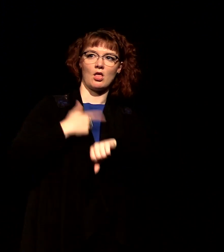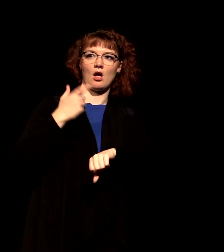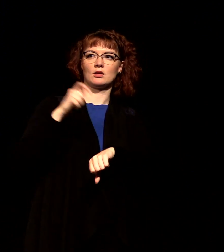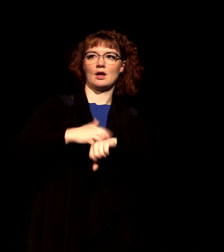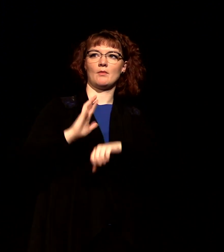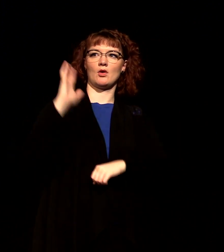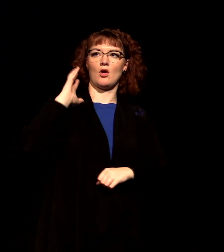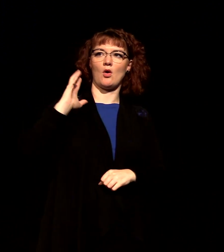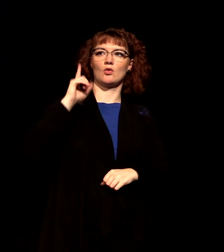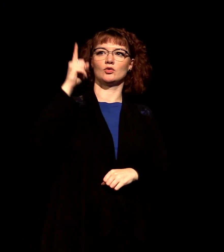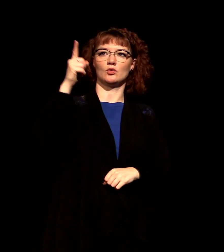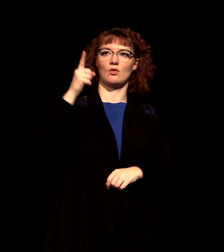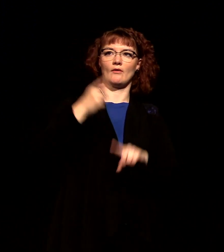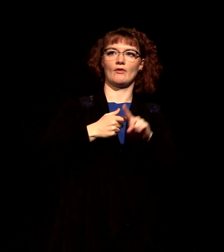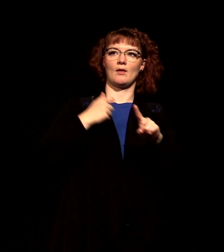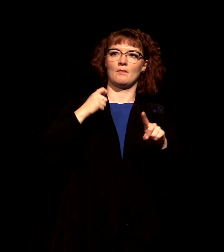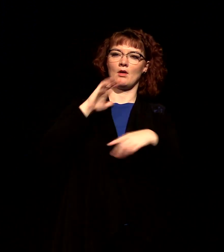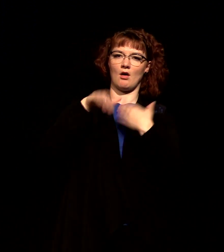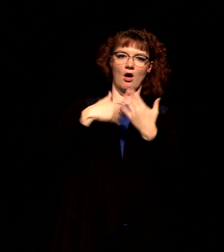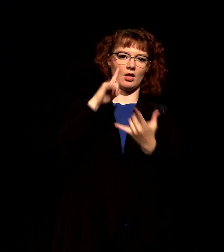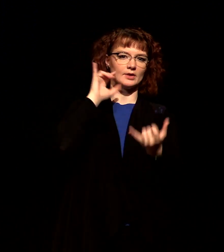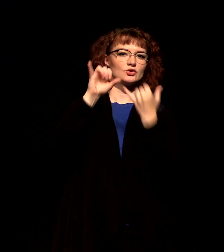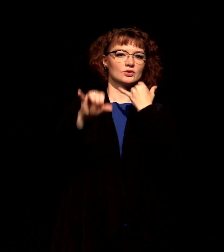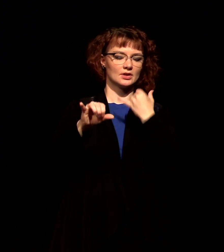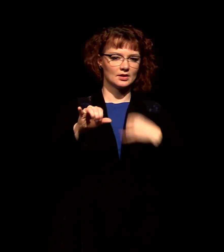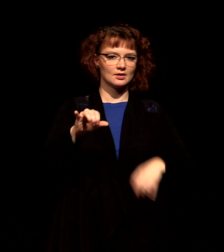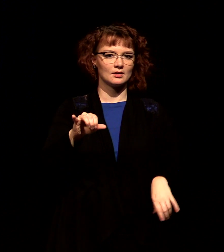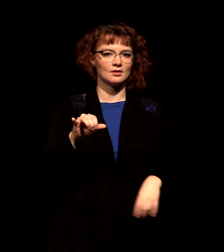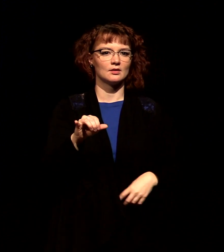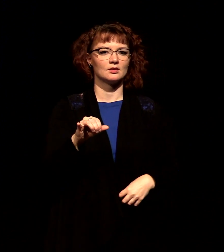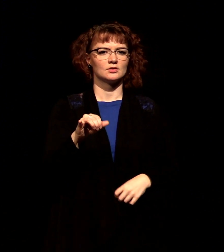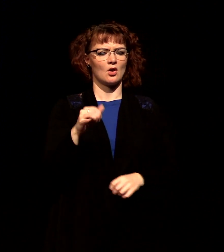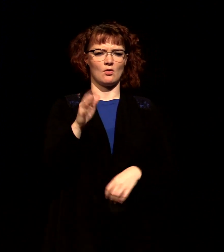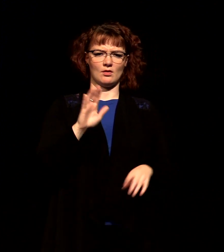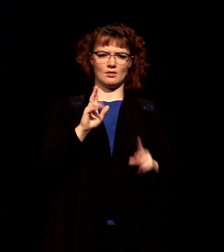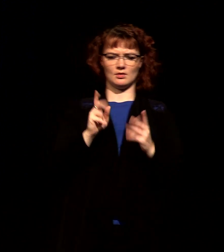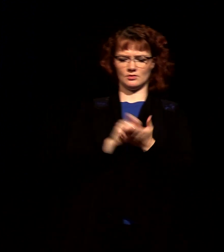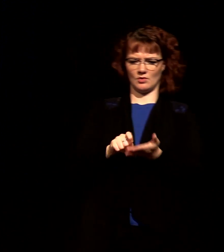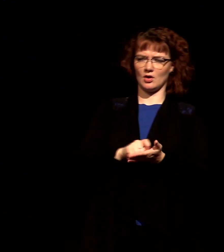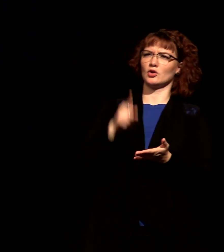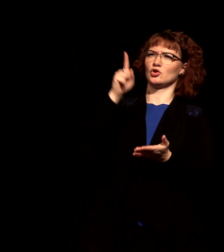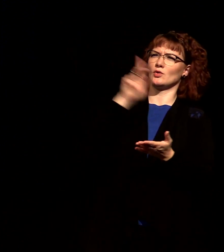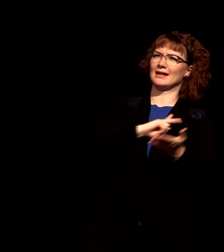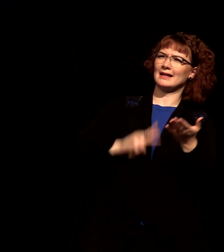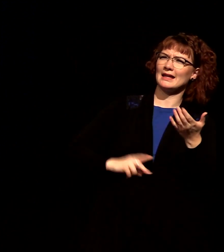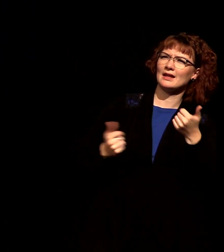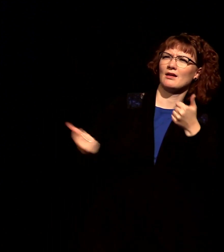psalmist is saying, he's marveling at this, maybe father in his place and said, God, you are king, you sit on the throne,